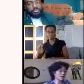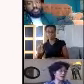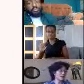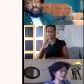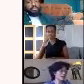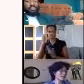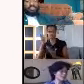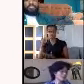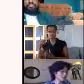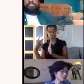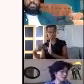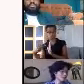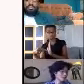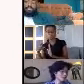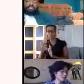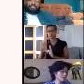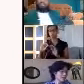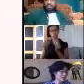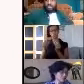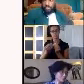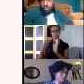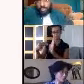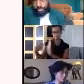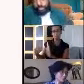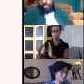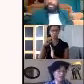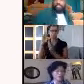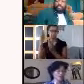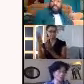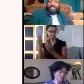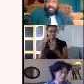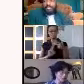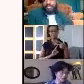And the culture of whiteness is defined as white people do not have to explain their